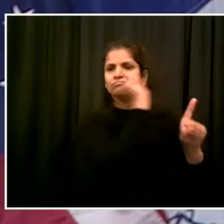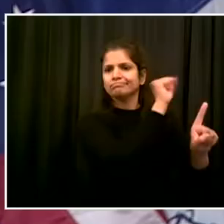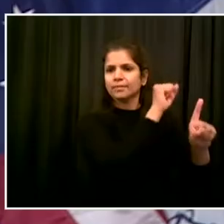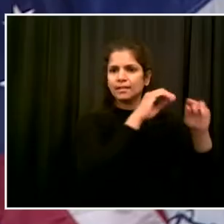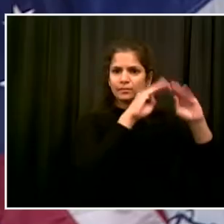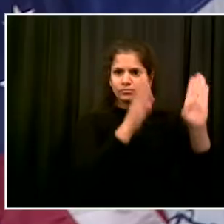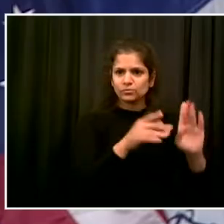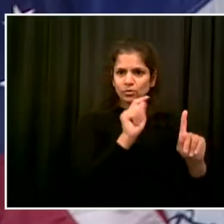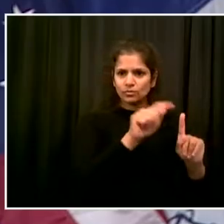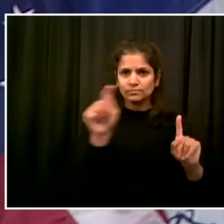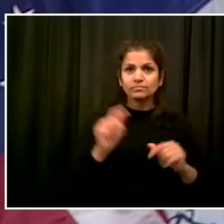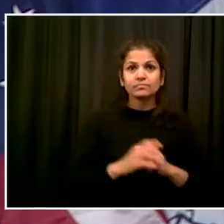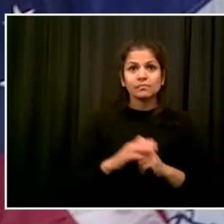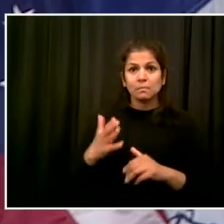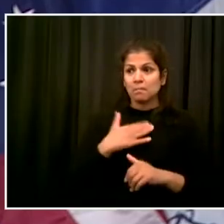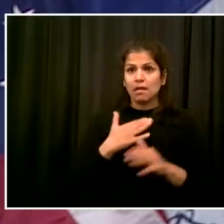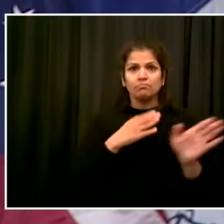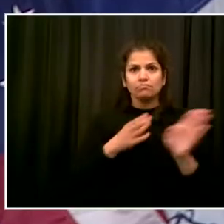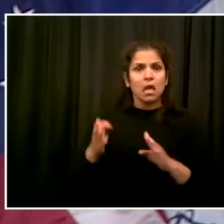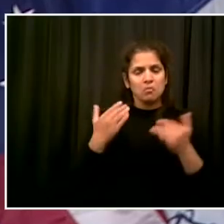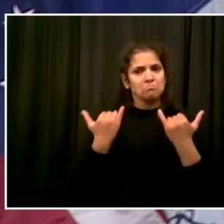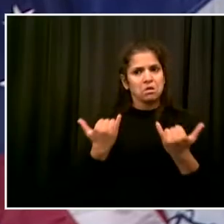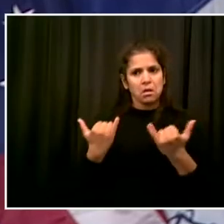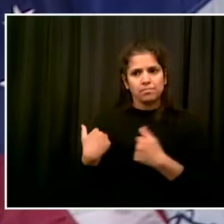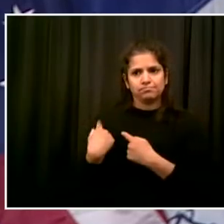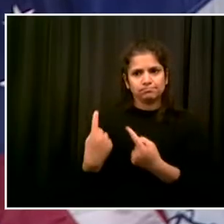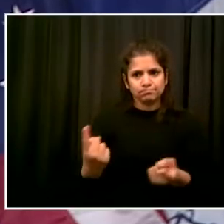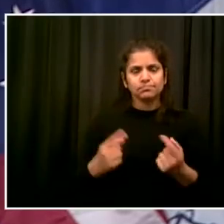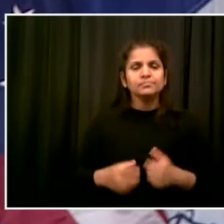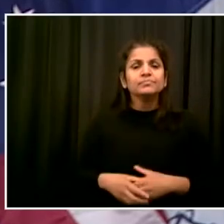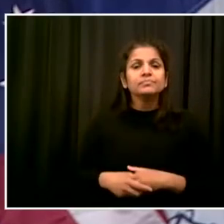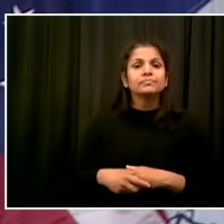DIRECTLY IN PERSON. THAT IS WHAT WE ARE DOING AS WE ARE SEEINWG HAT